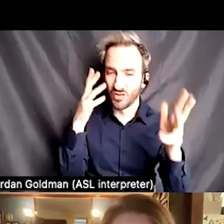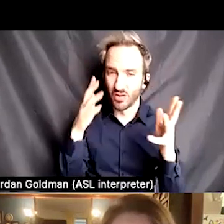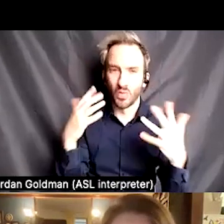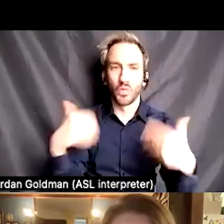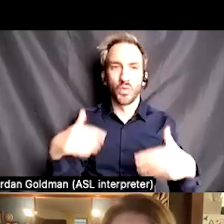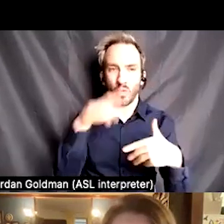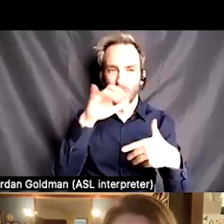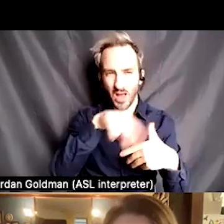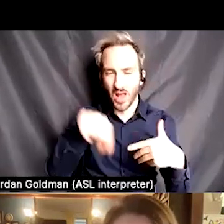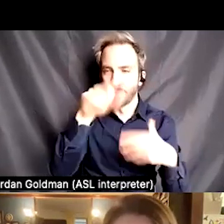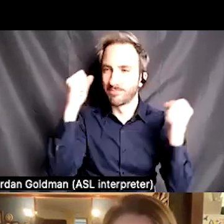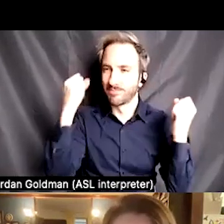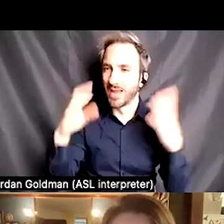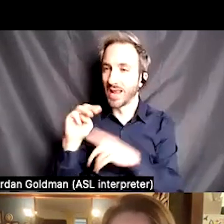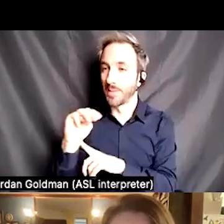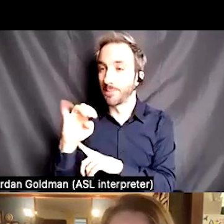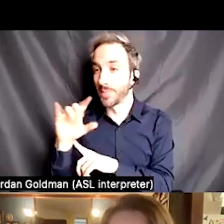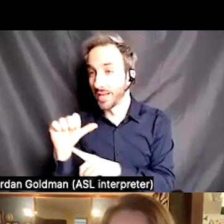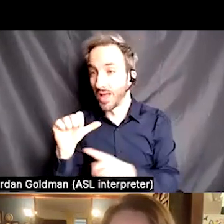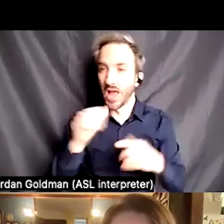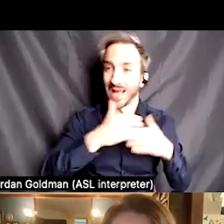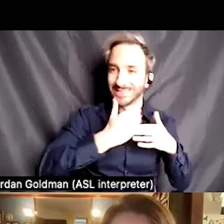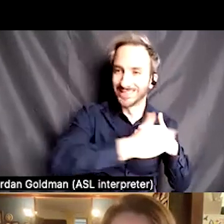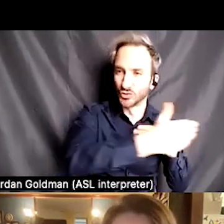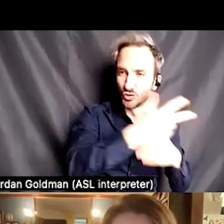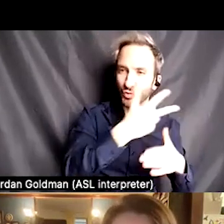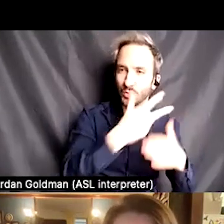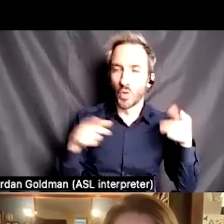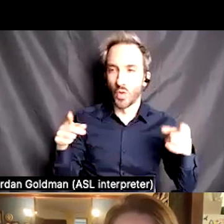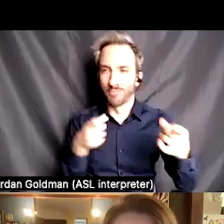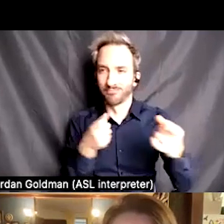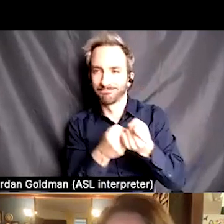and series crossover action in this category, and a number with young adult romance themes,